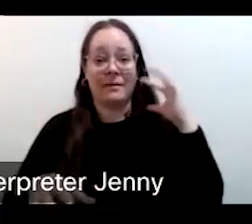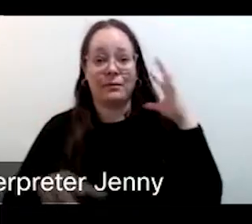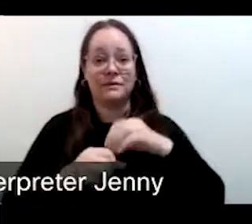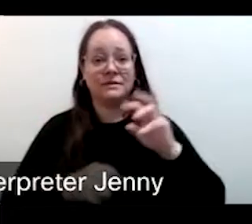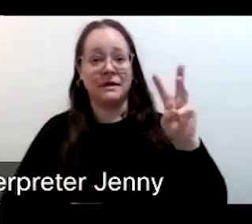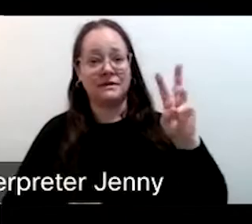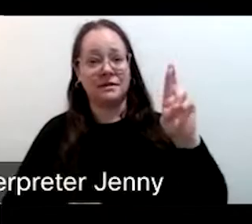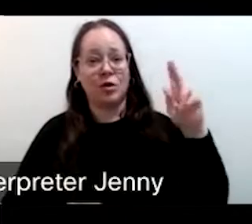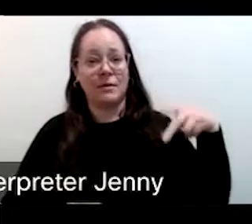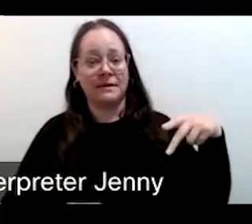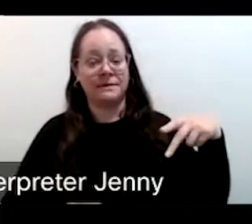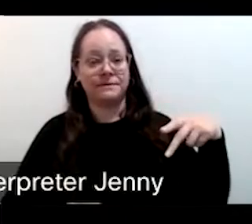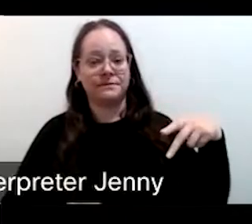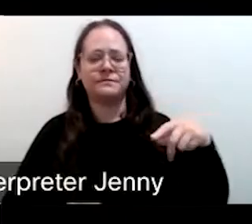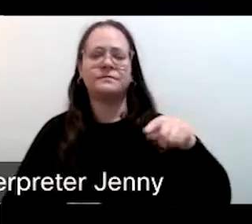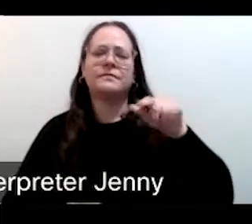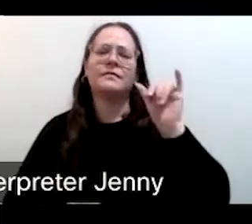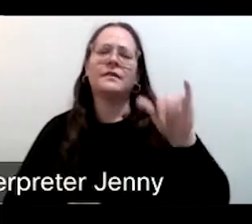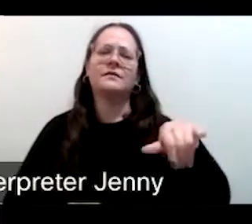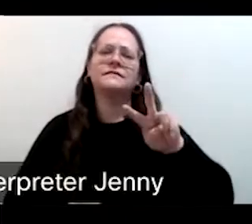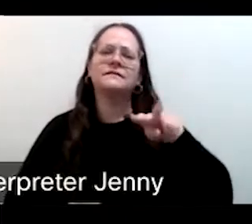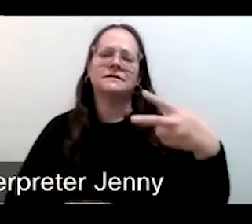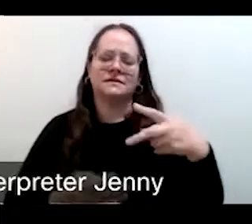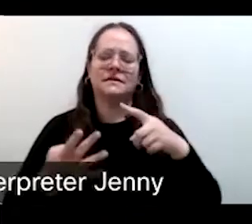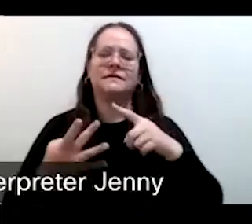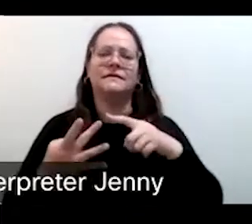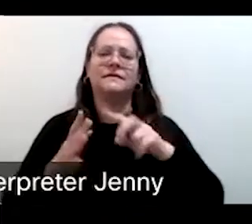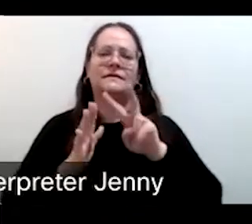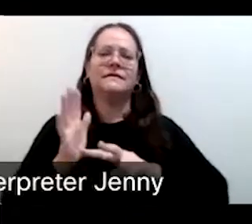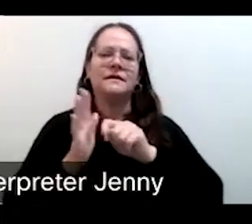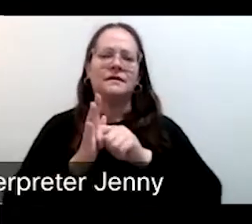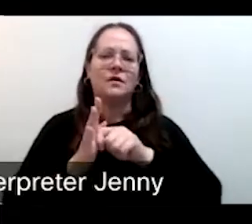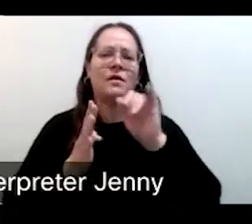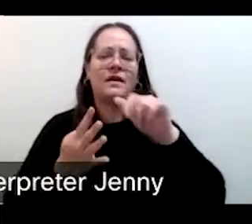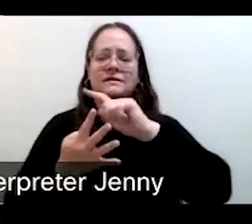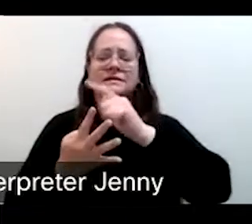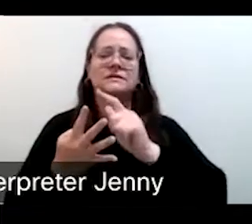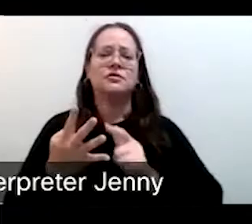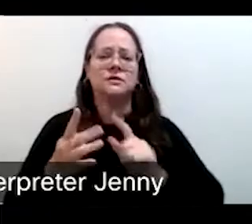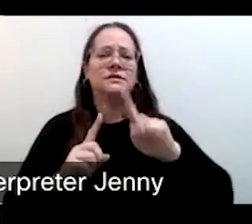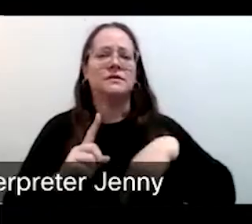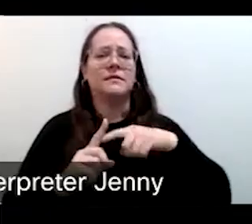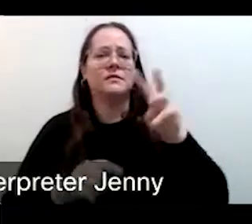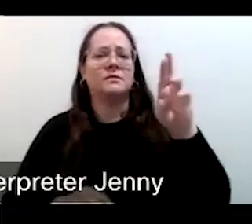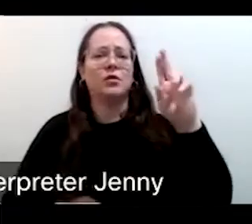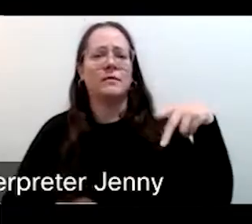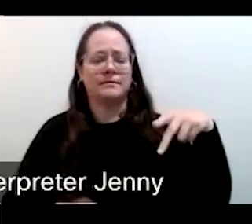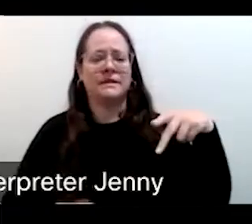This is the second video in a series about the Workforce Recruitment Program, which we call the WRP for short.